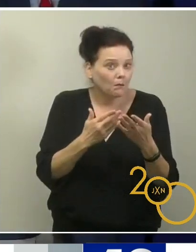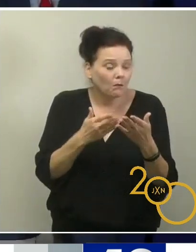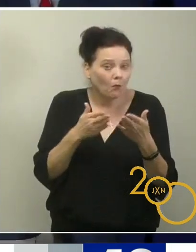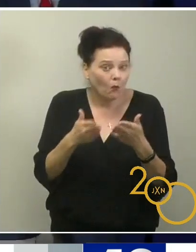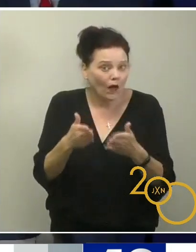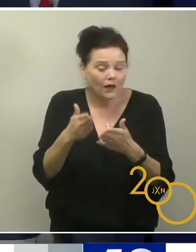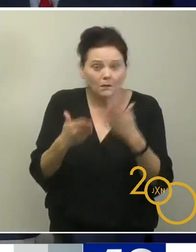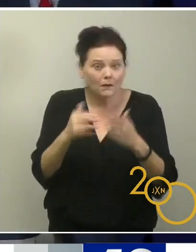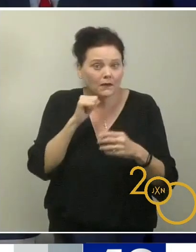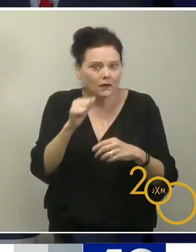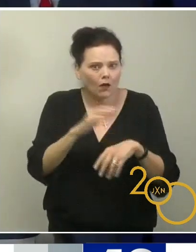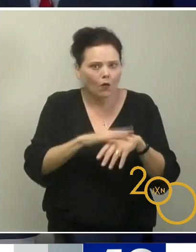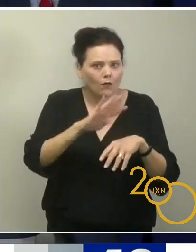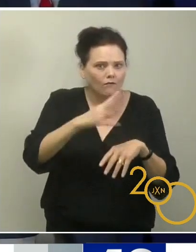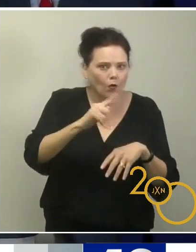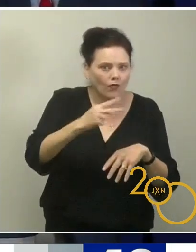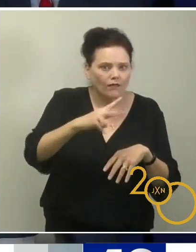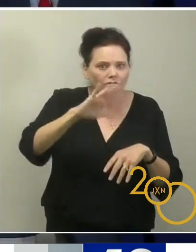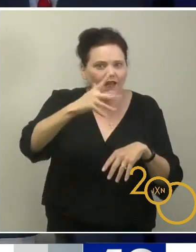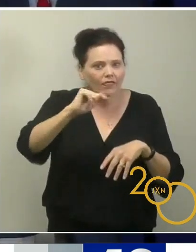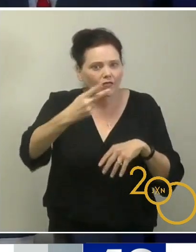ESCAPING FOR 19 FLOORS OF STATE